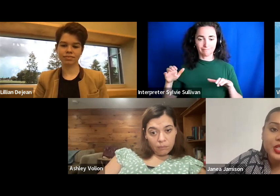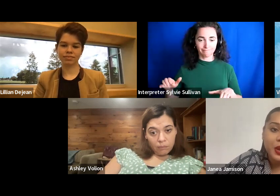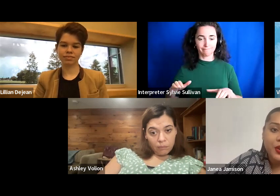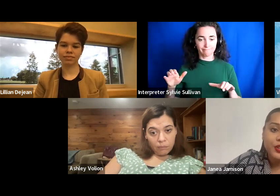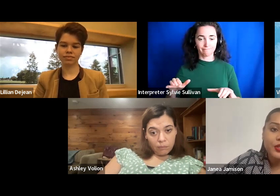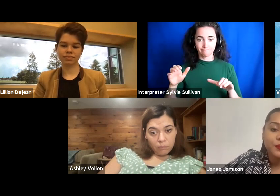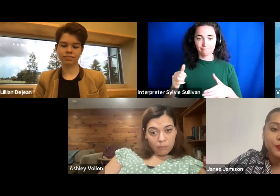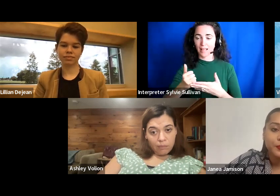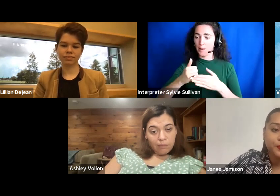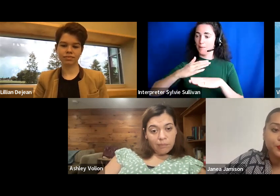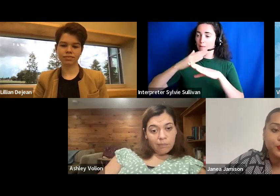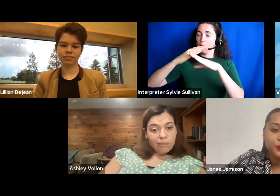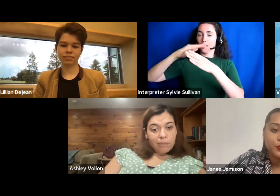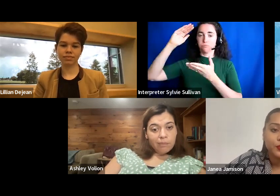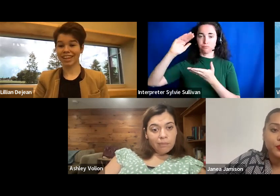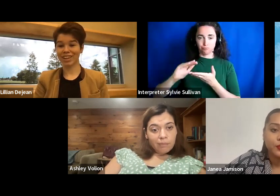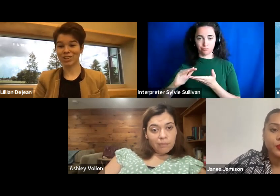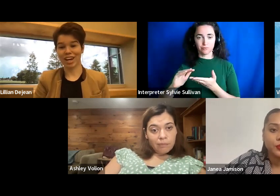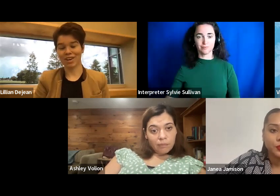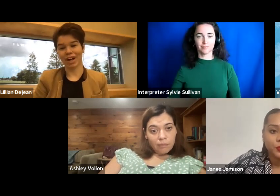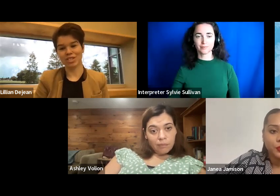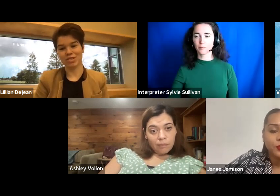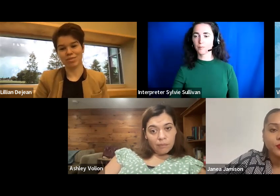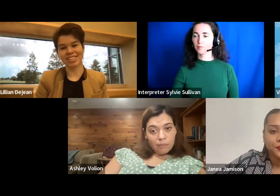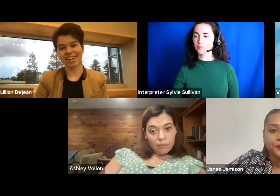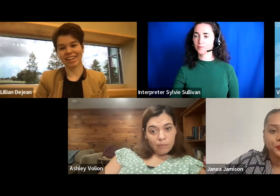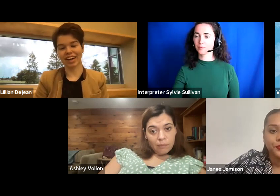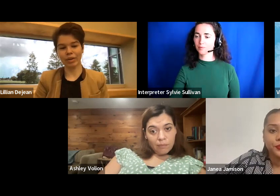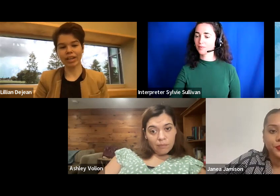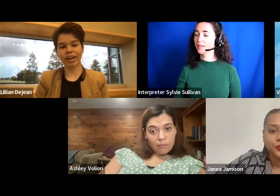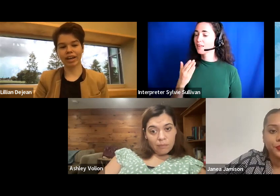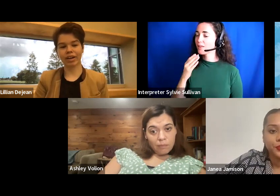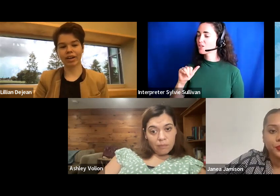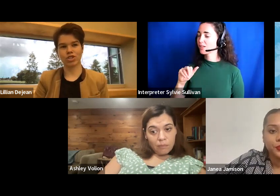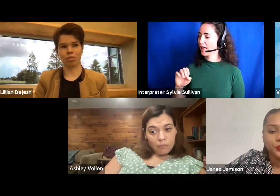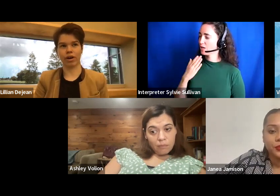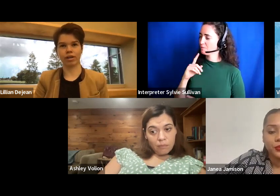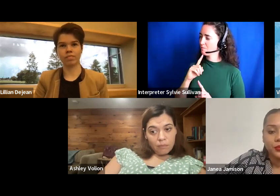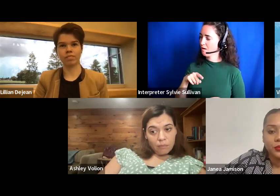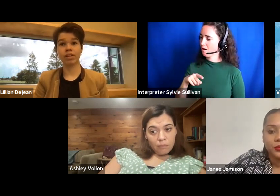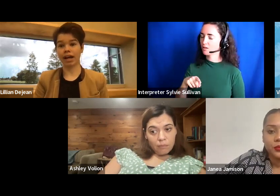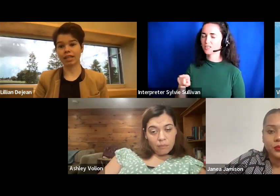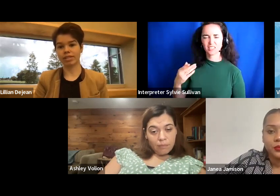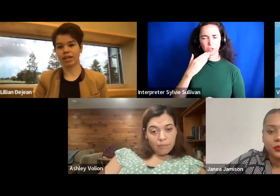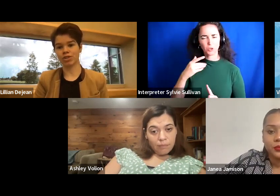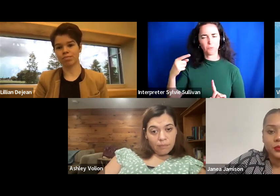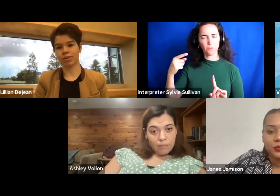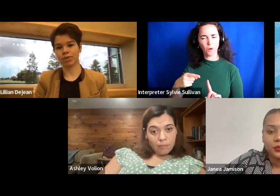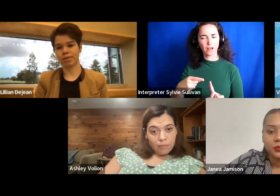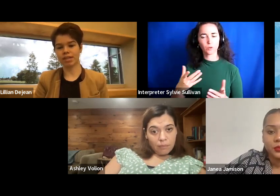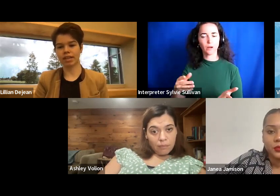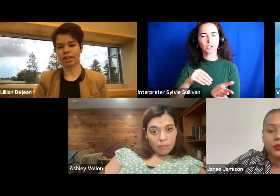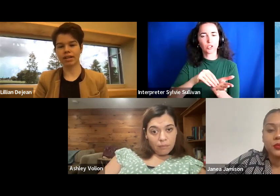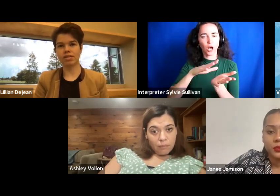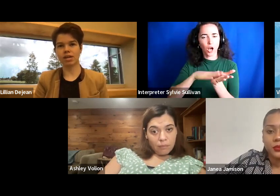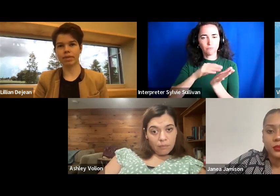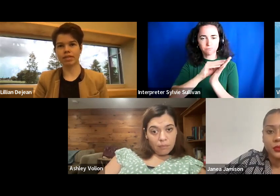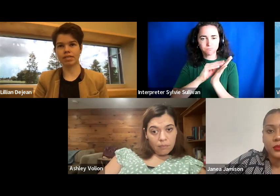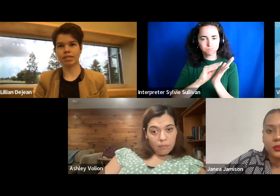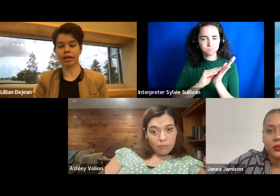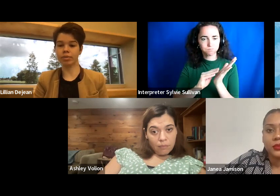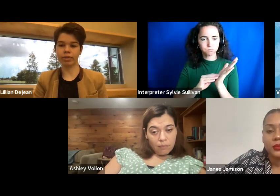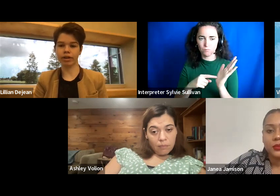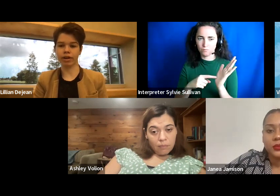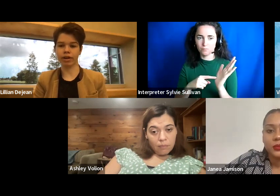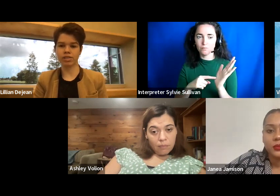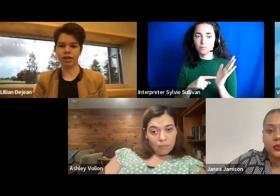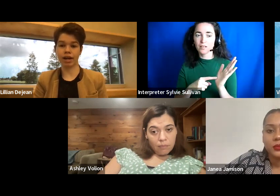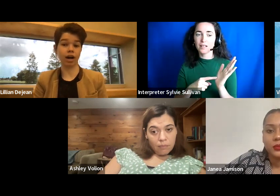barriers. Thank you, Jane, for that response. and I really like how you touched upon the documentation piece, because I think that's a piece that a lot of people underestimate.